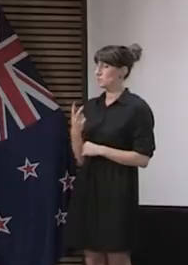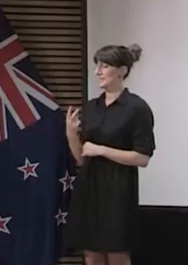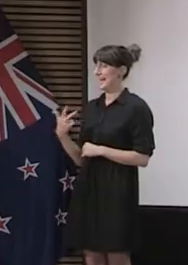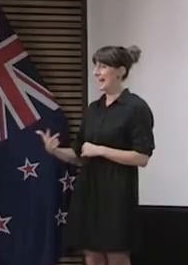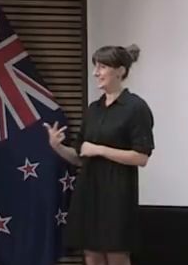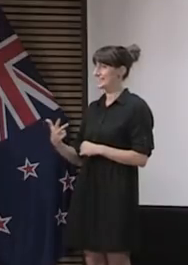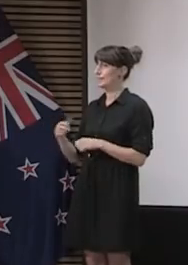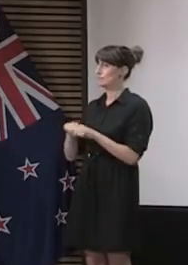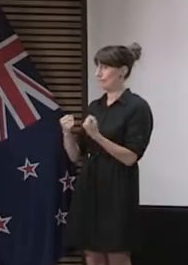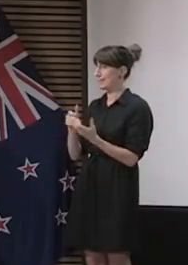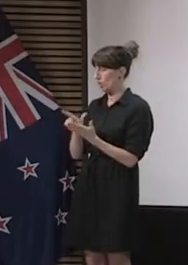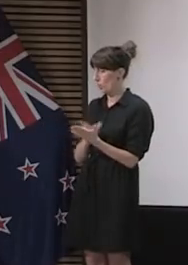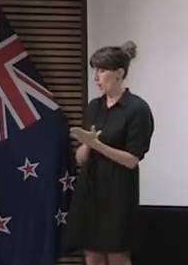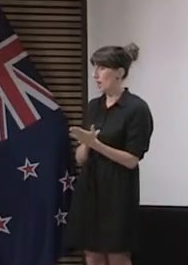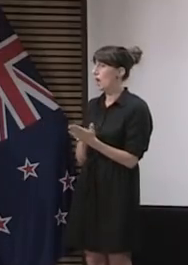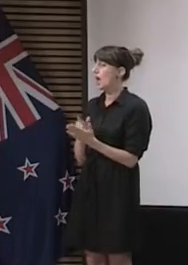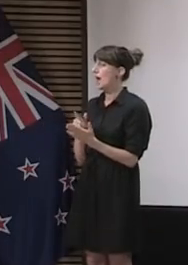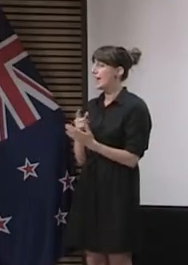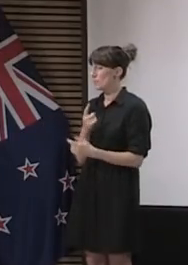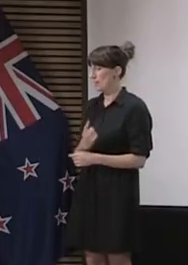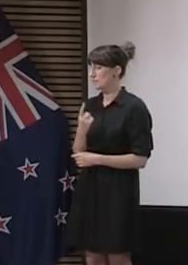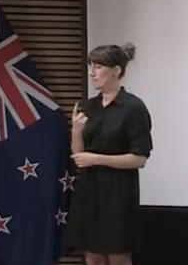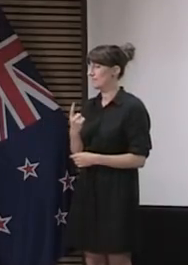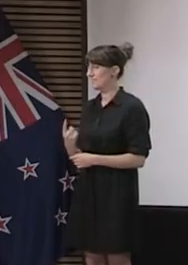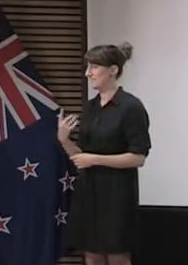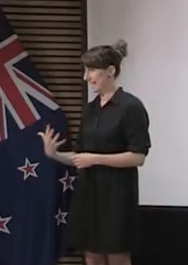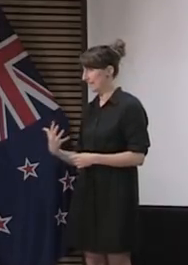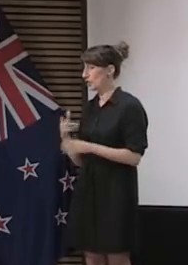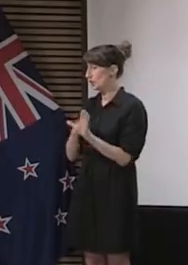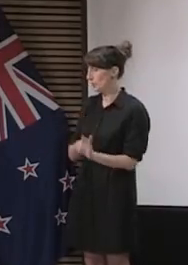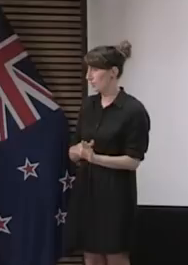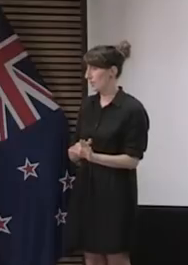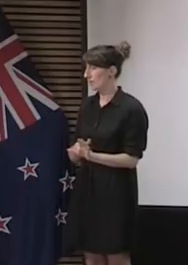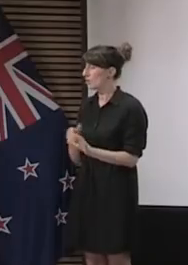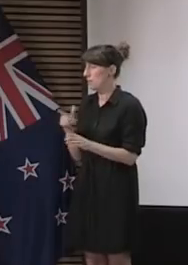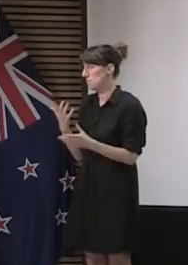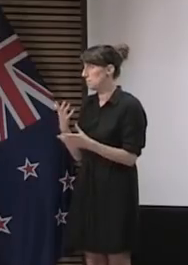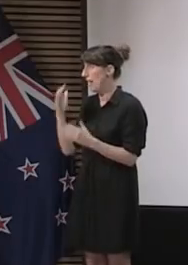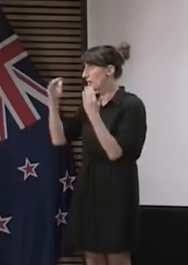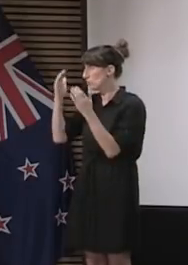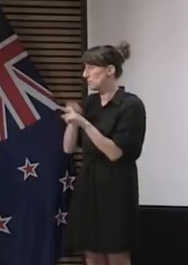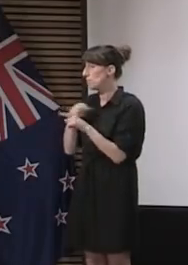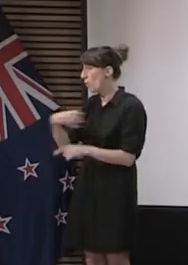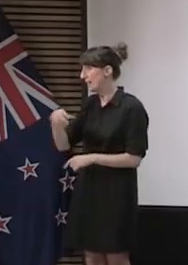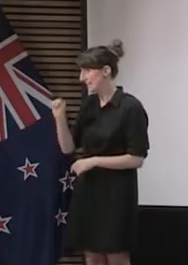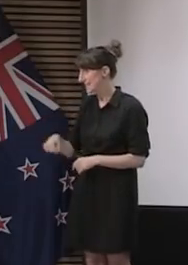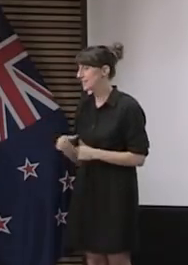andof those 115 youth referrals. Keeping in mind that withinthose breaches that includesas well.